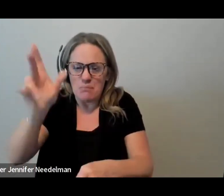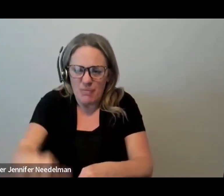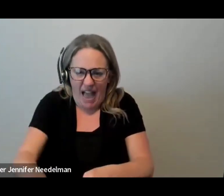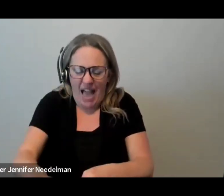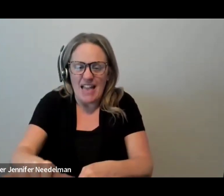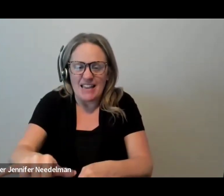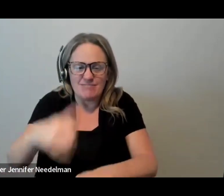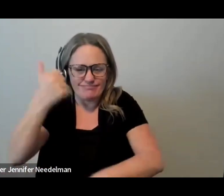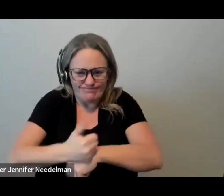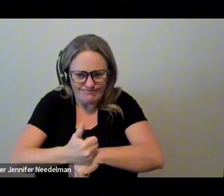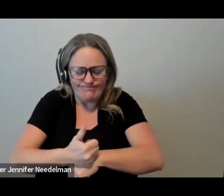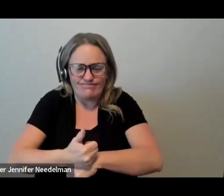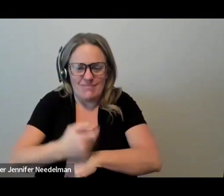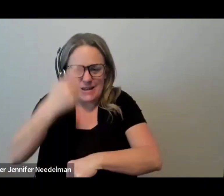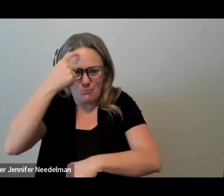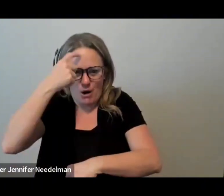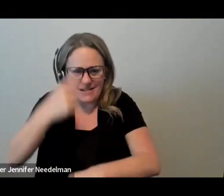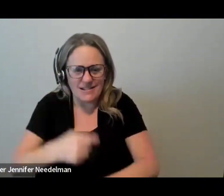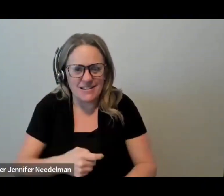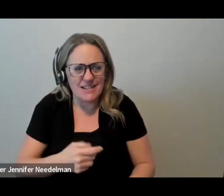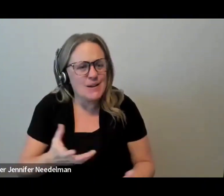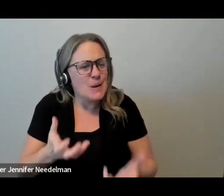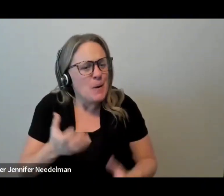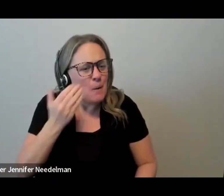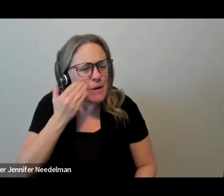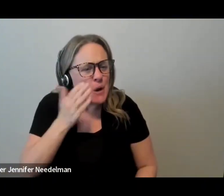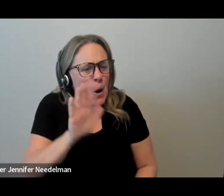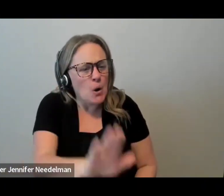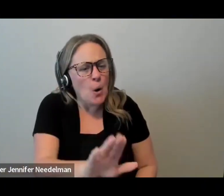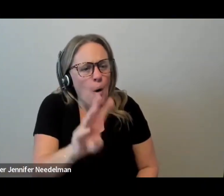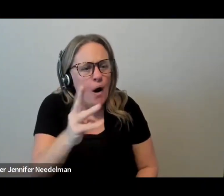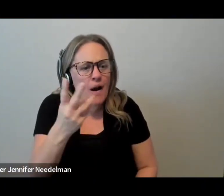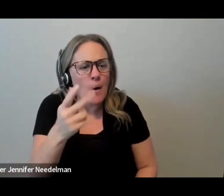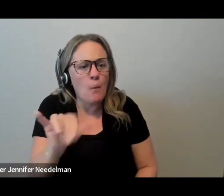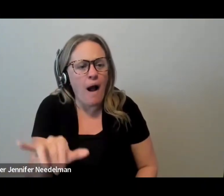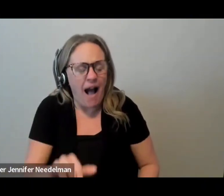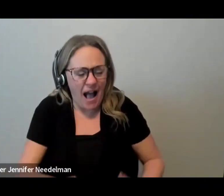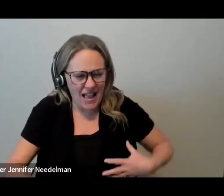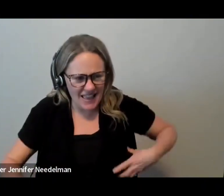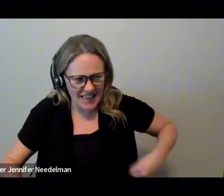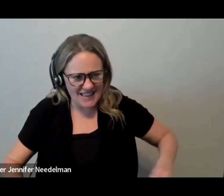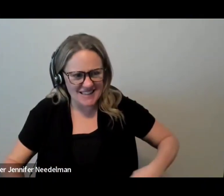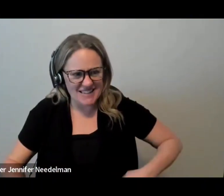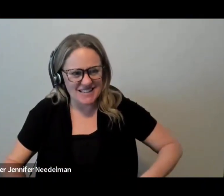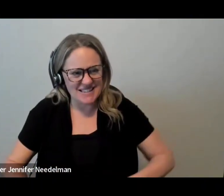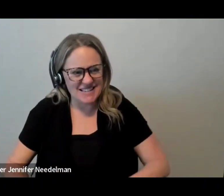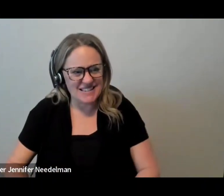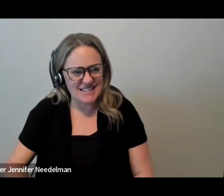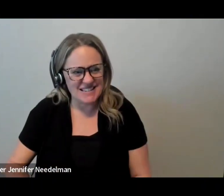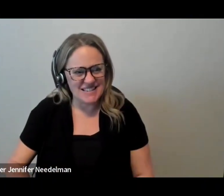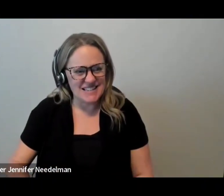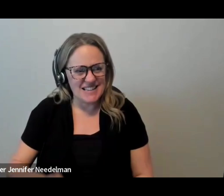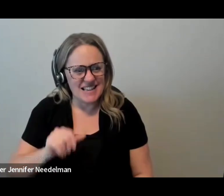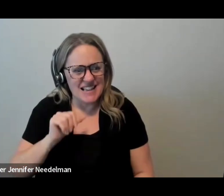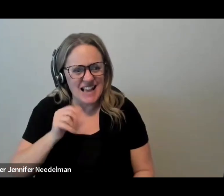So just, you know, I wanna, we all wanna know your "why" too, Shyanne, Okay. Yeah, yeah. I didn't plan on getting too vulnerable,